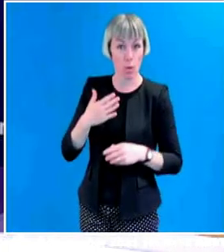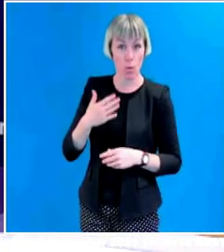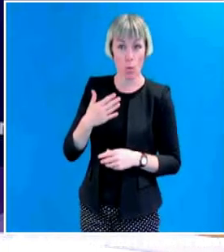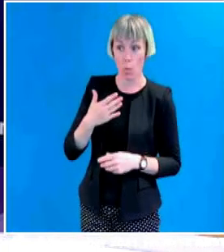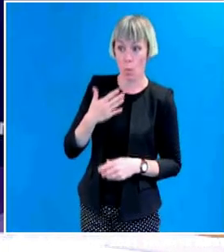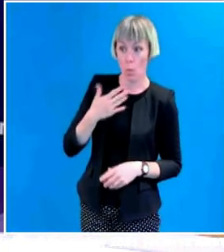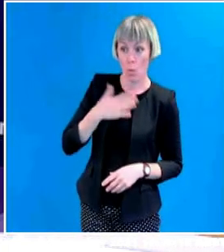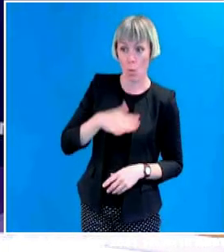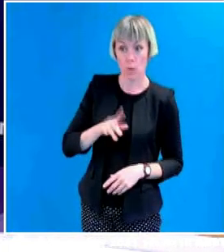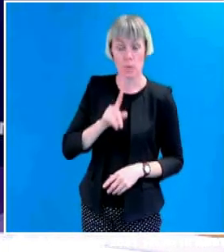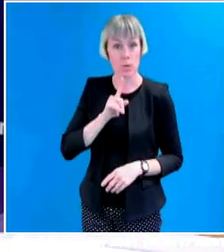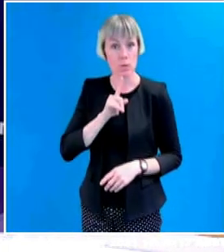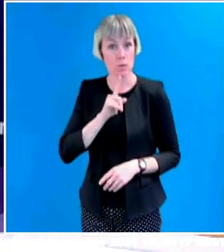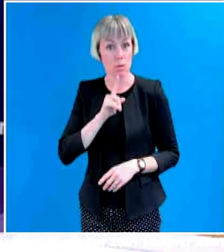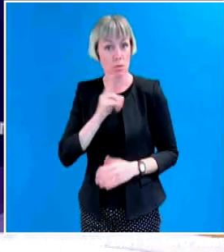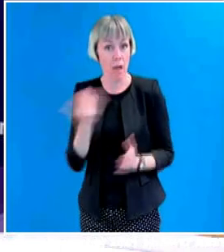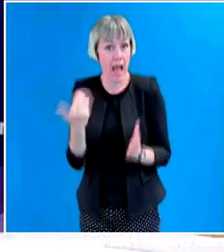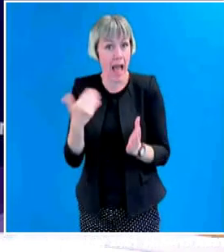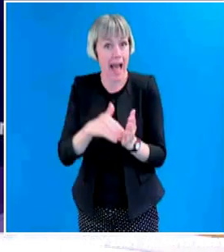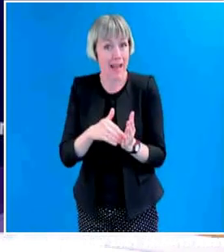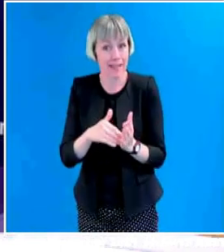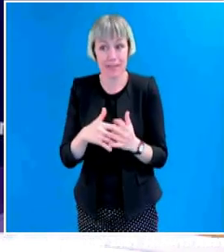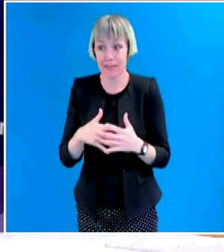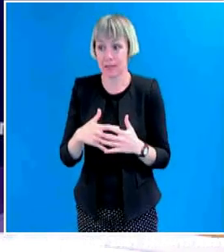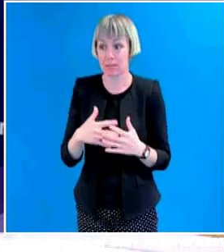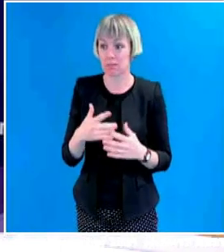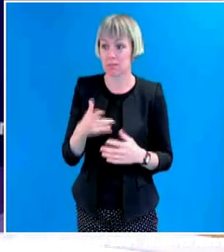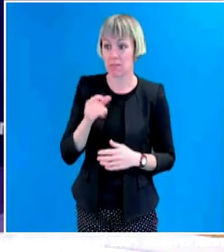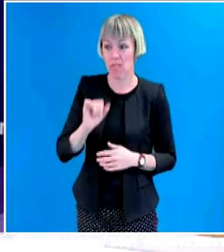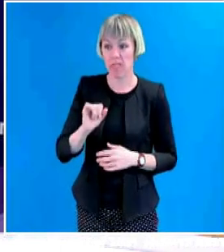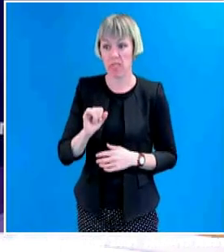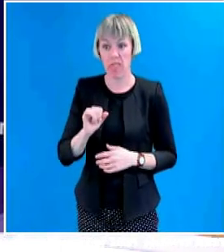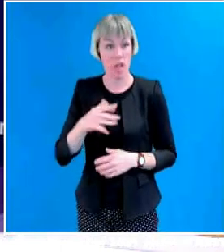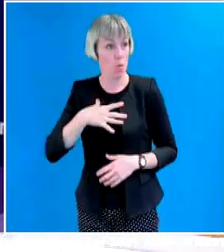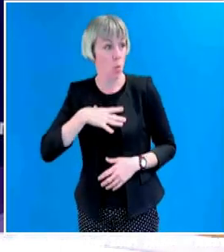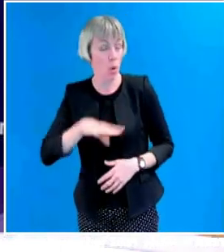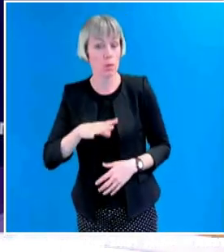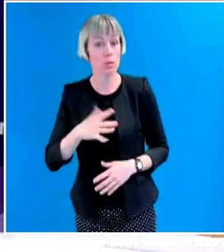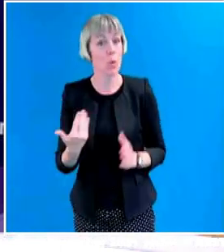that they should in fact have leave to provide additional documents that they